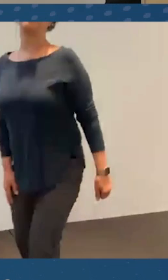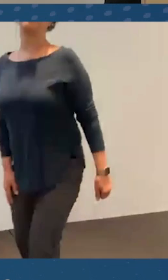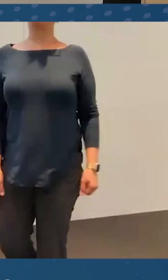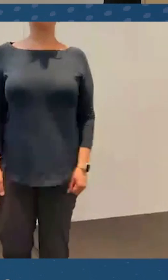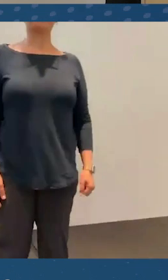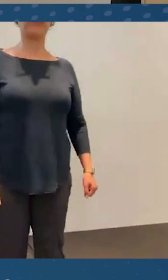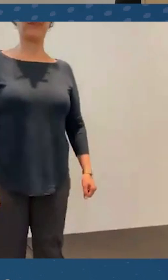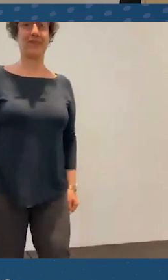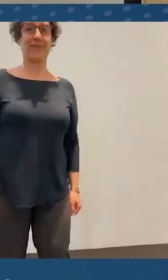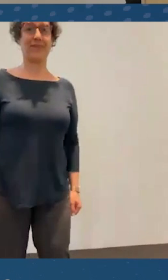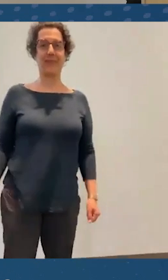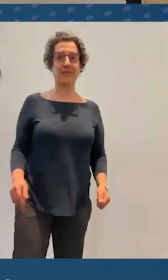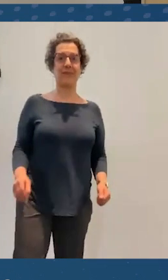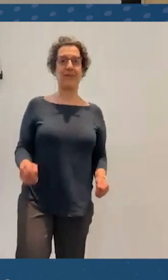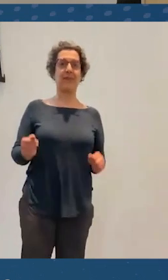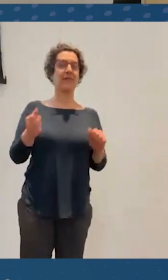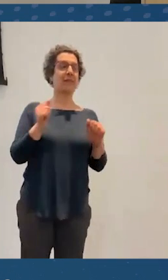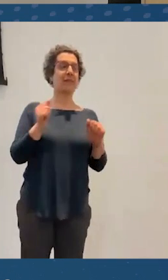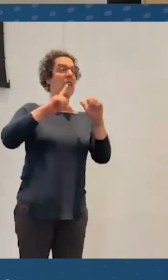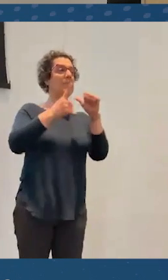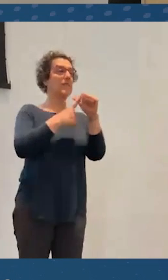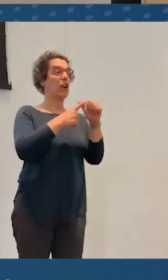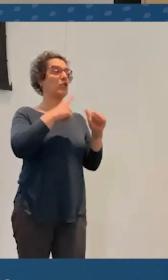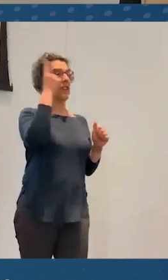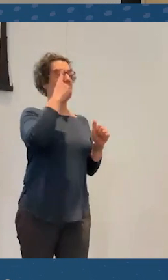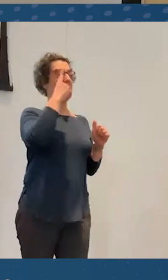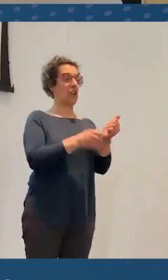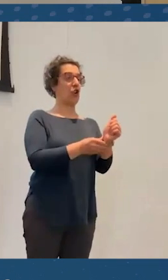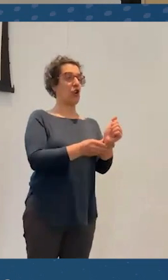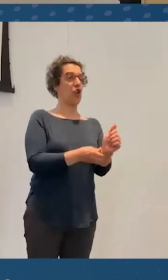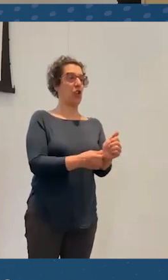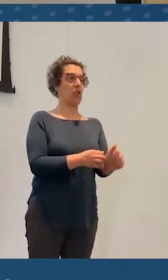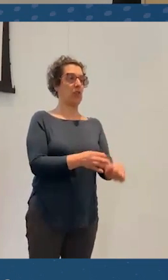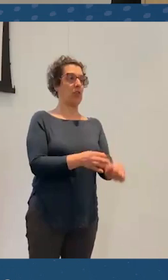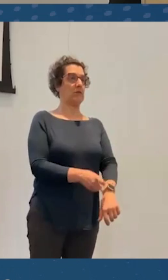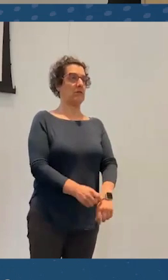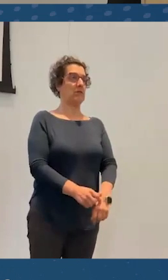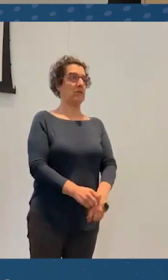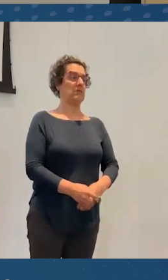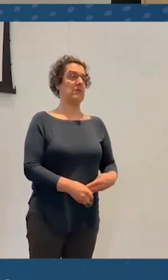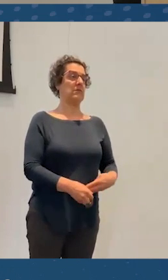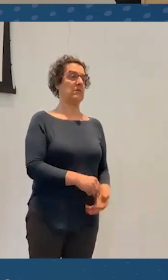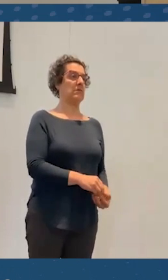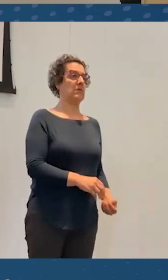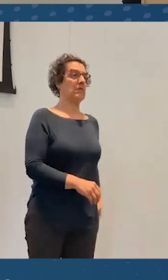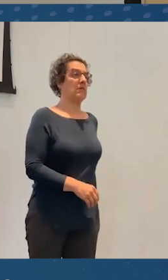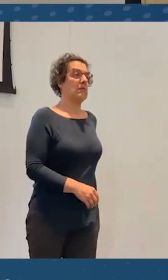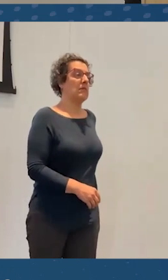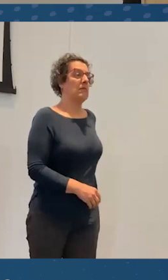The first is to consider external viewers, by which I mean the people outside the headset that may be observing.